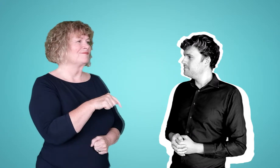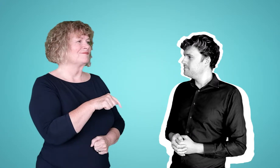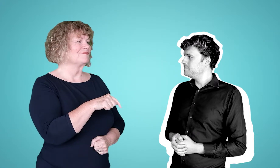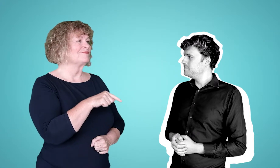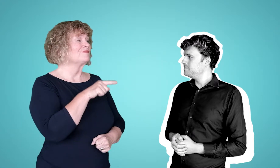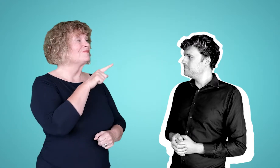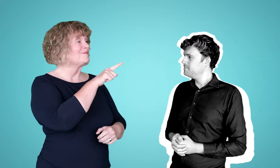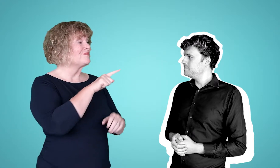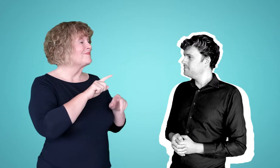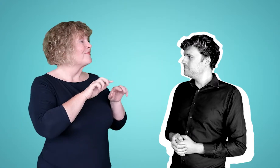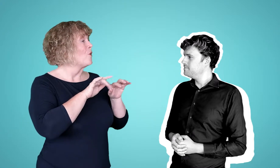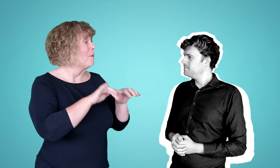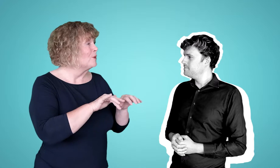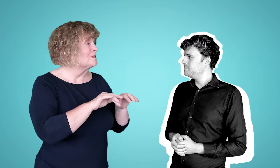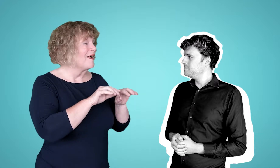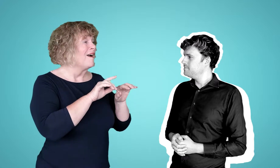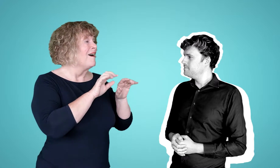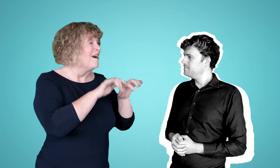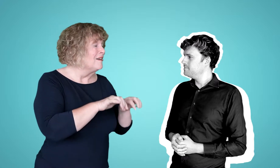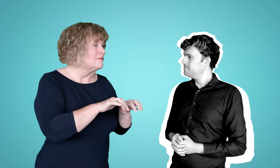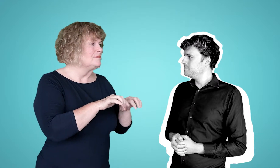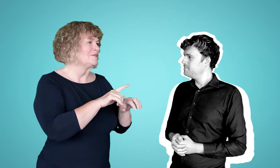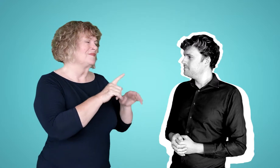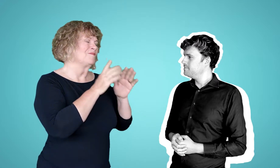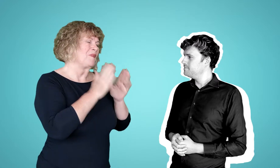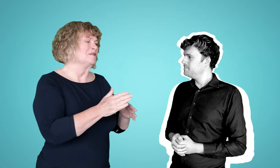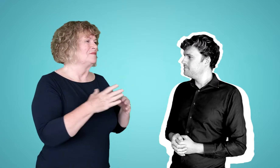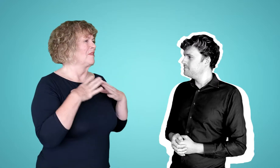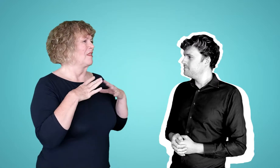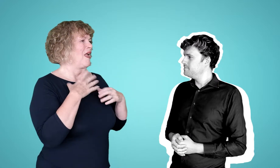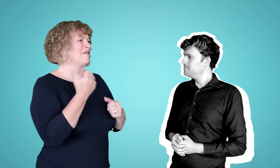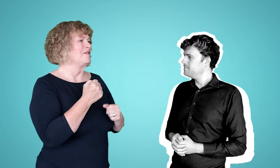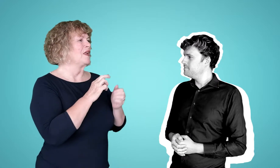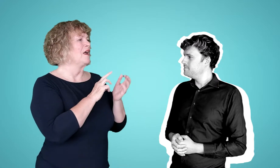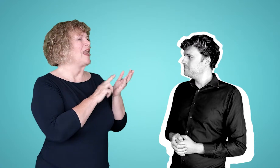To do this, you must have a National Insurance number